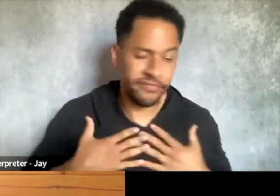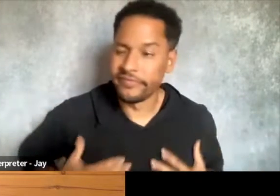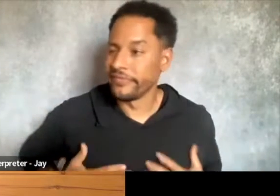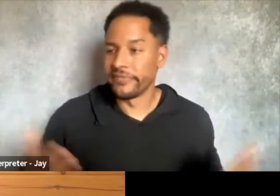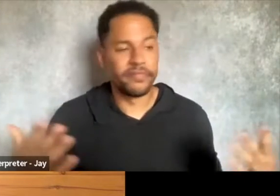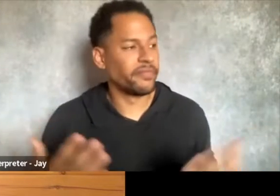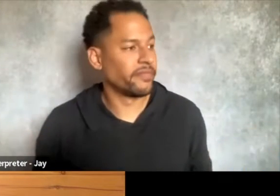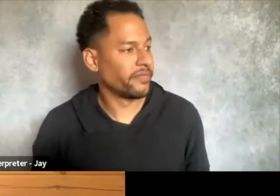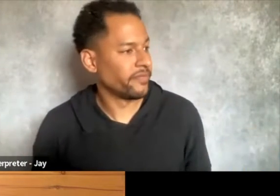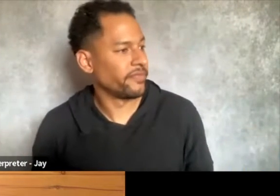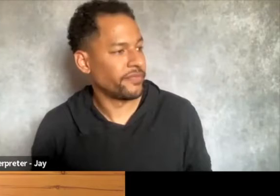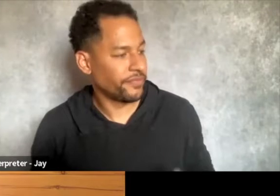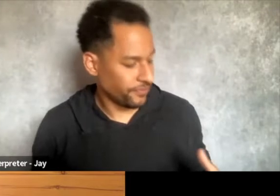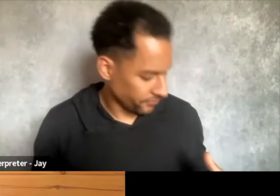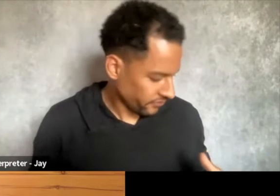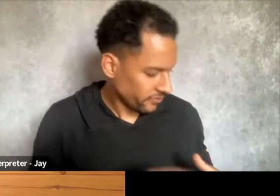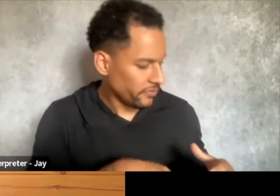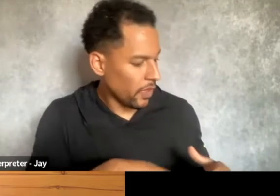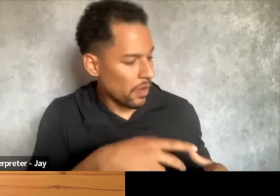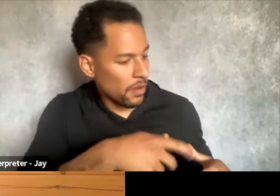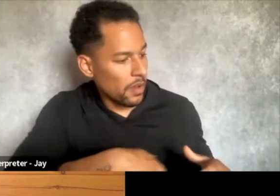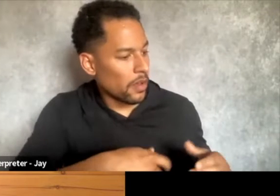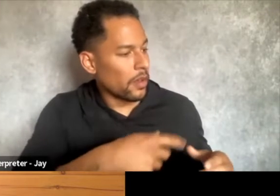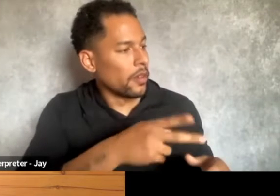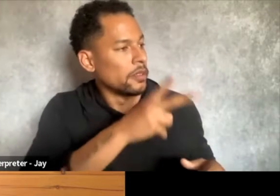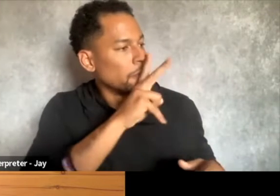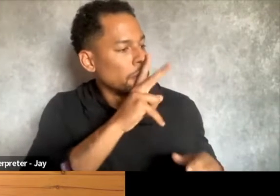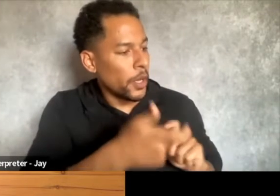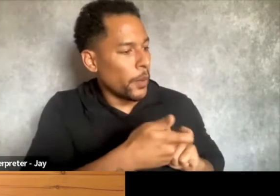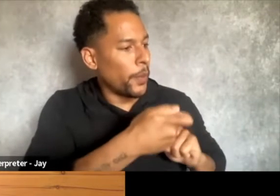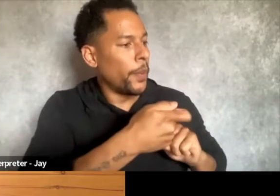Val takes out a pack, lighting Olkhovsky's cigarette before his own.